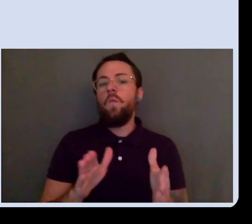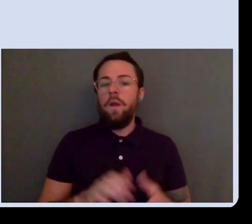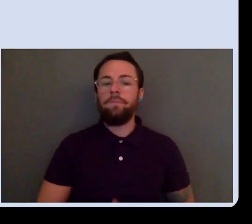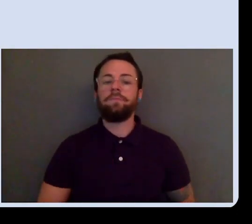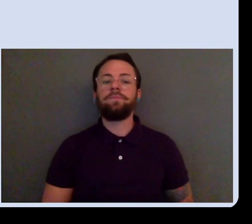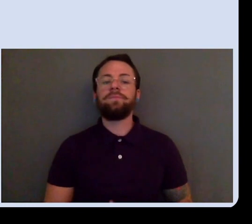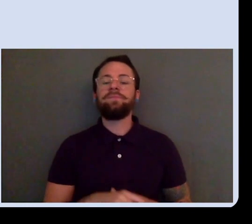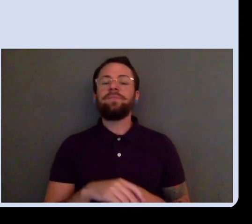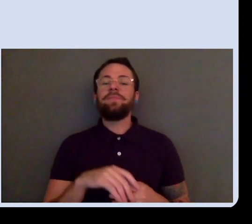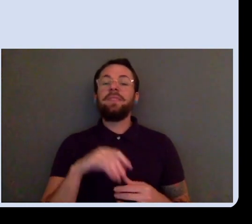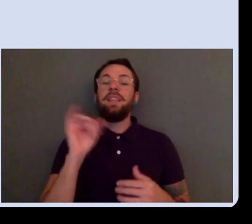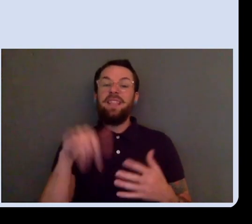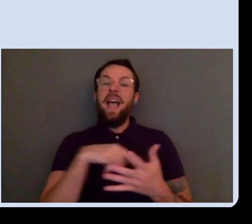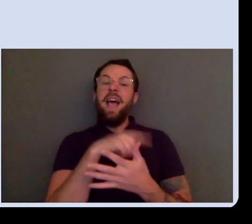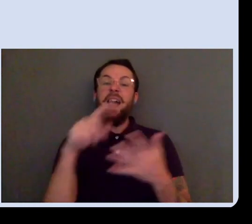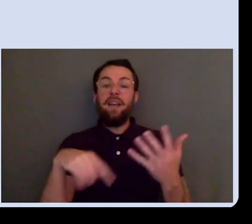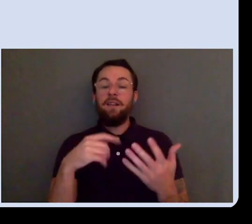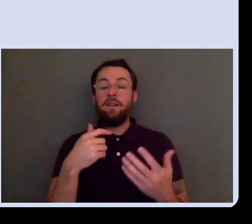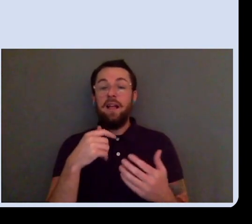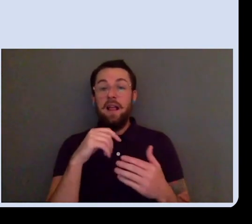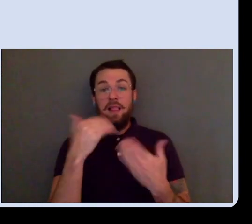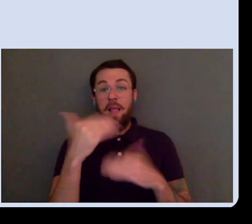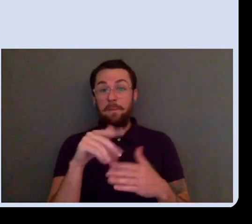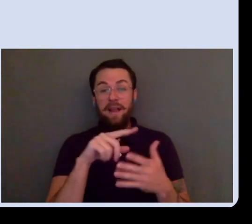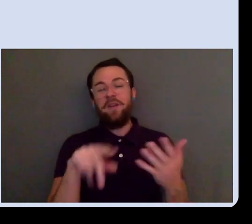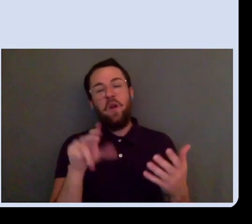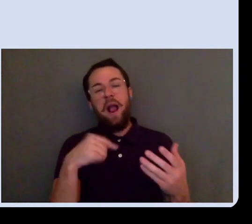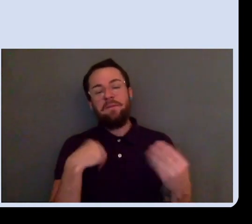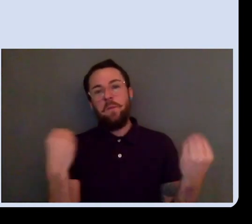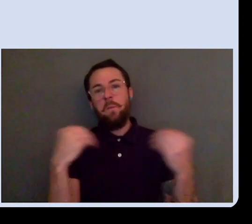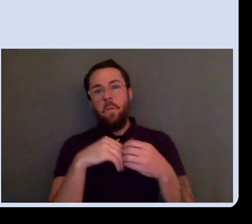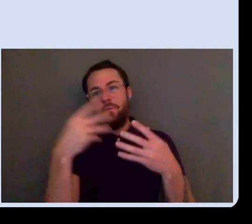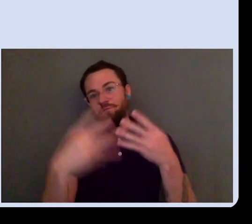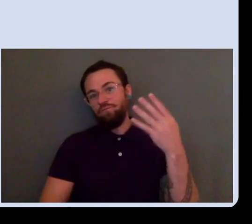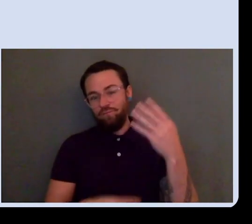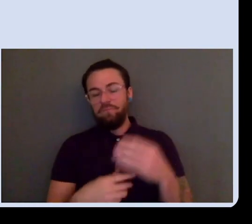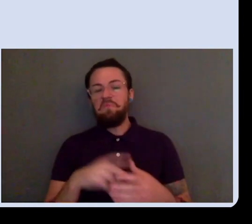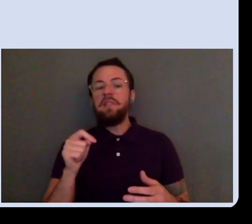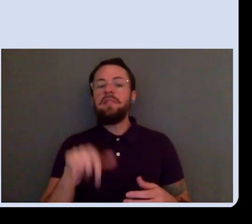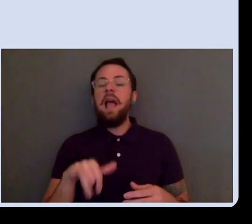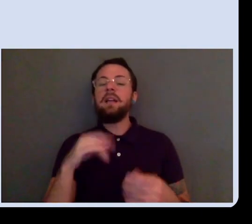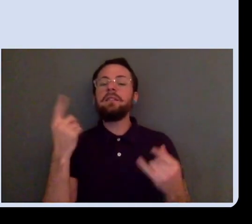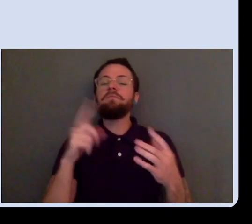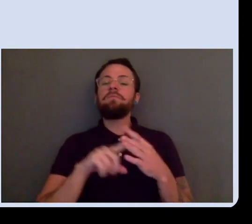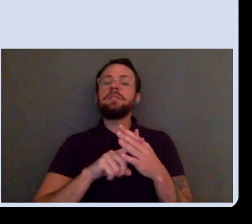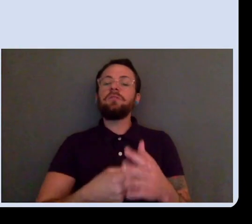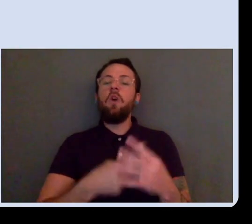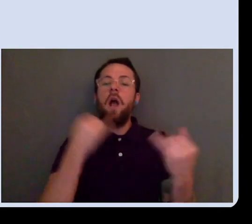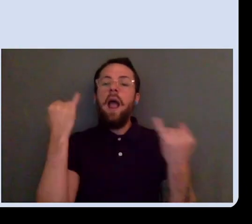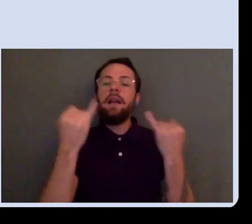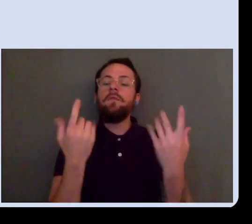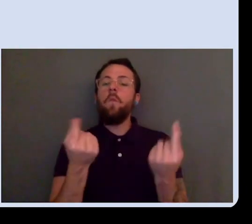appreciate you're giving them some kind of support in that way.